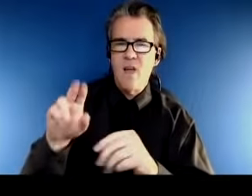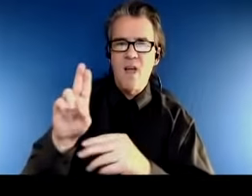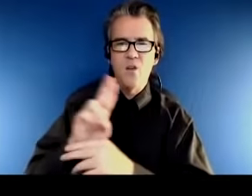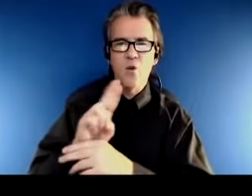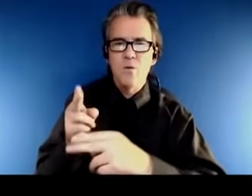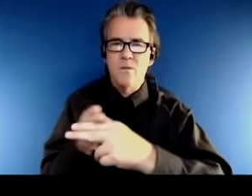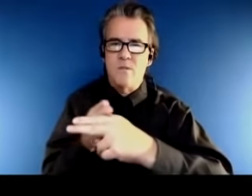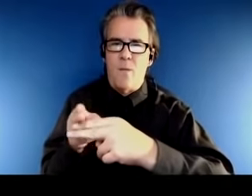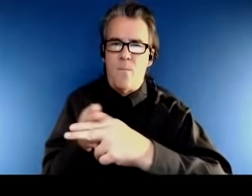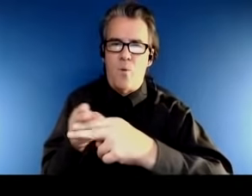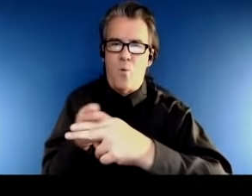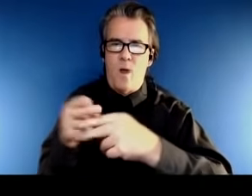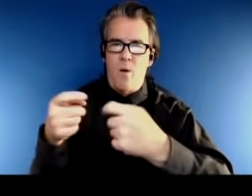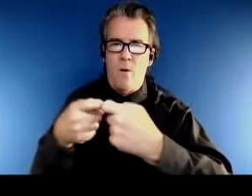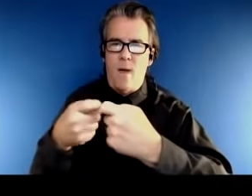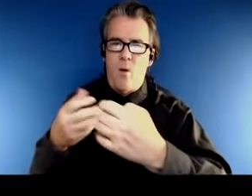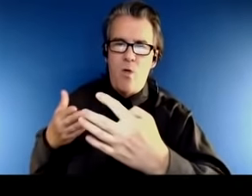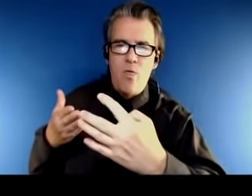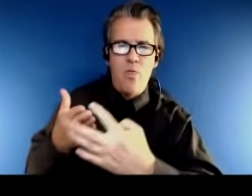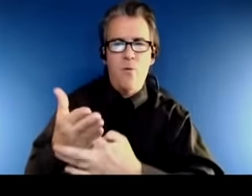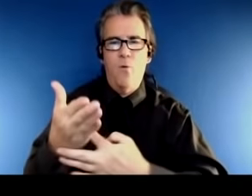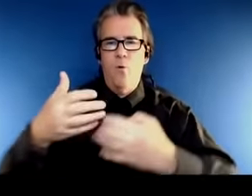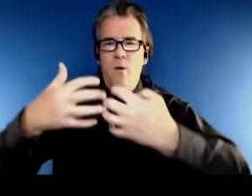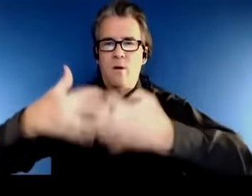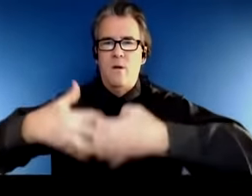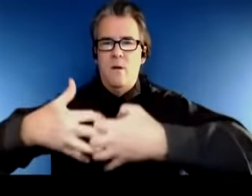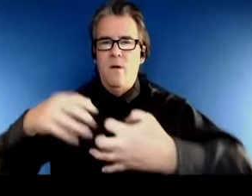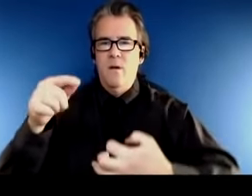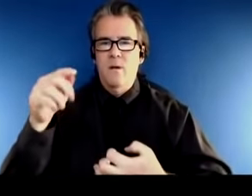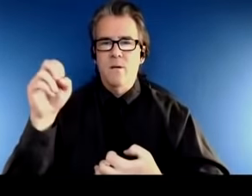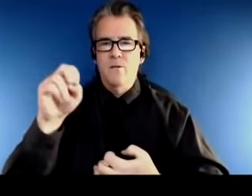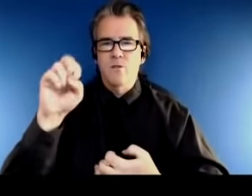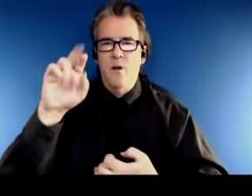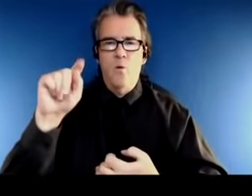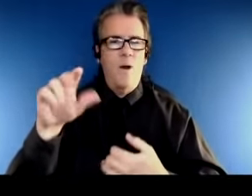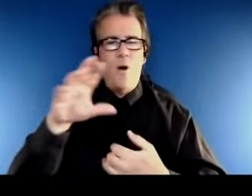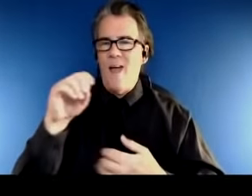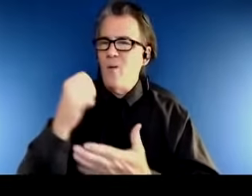of data elements. And we ensure that we have everything